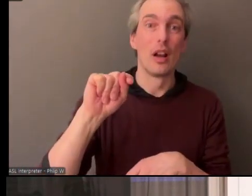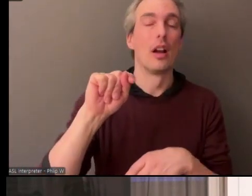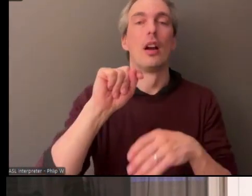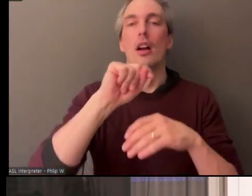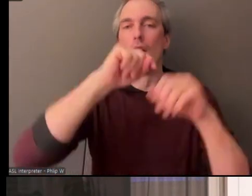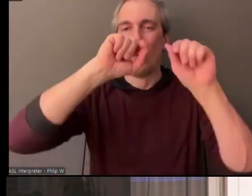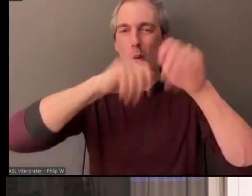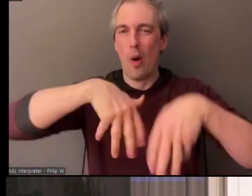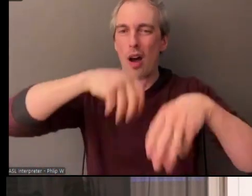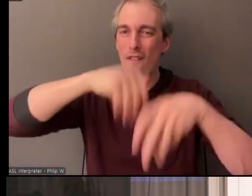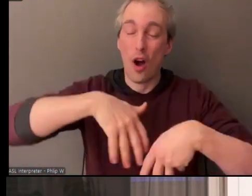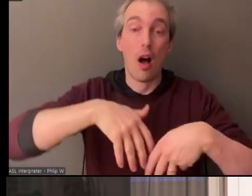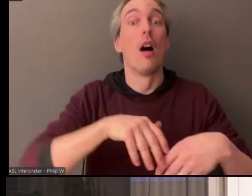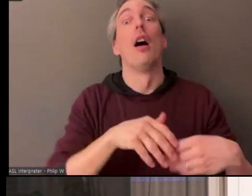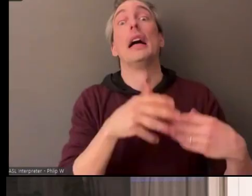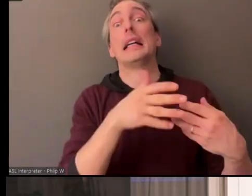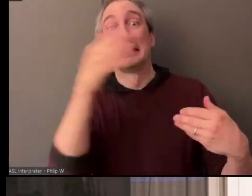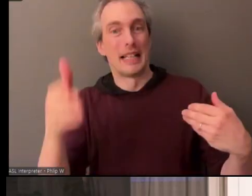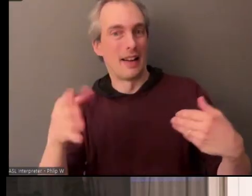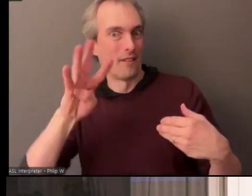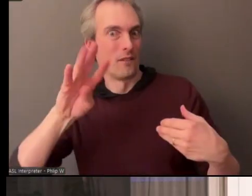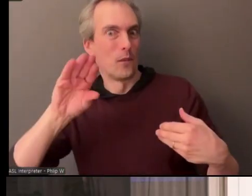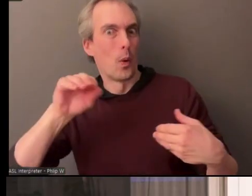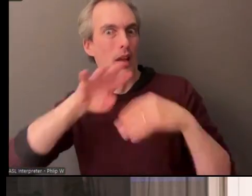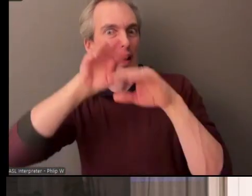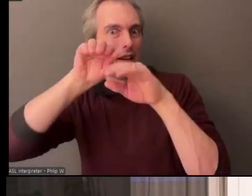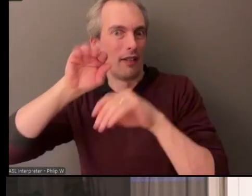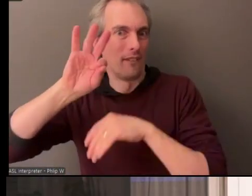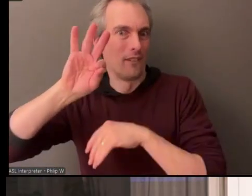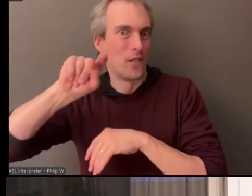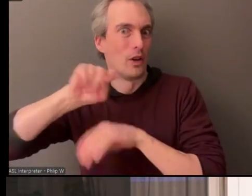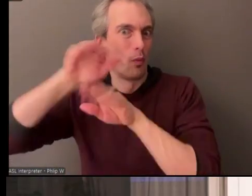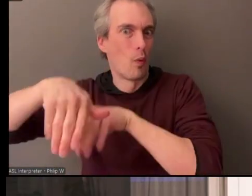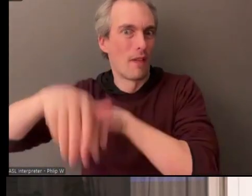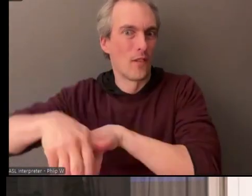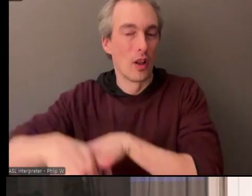When I'm not dangling from ropes, I'm busy being a New New Yorker, spending